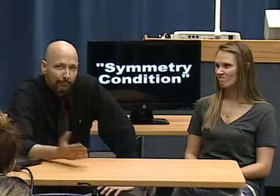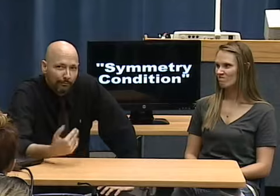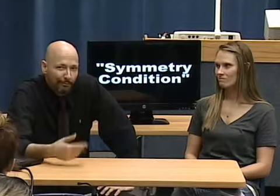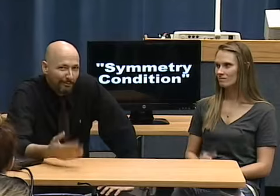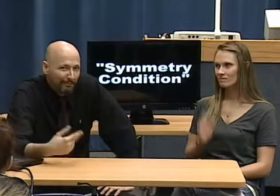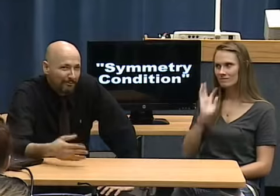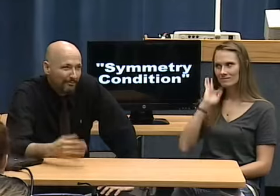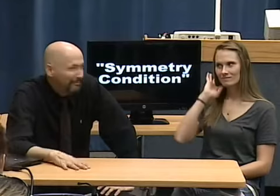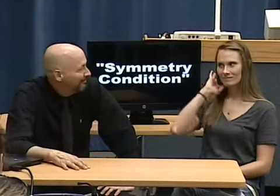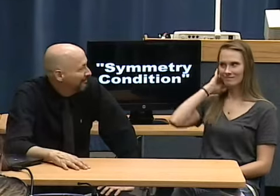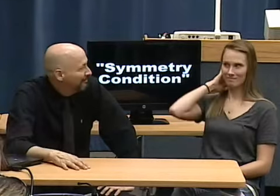Come on, come on.